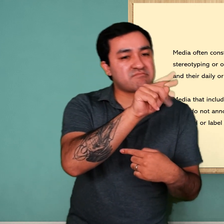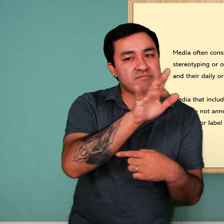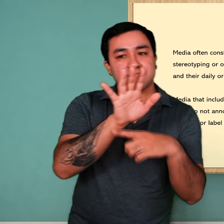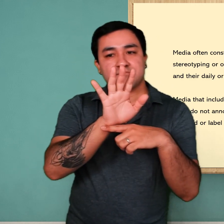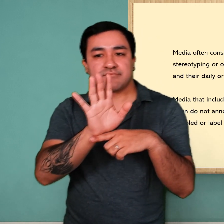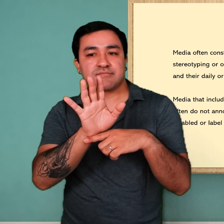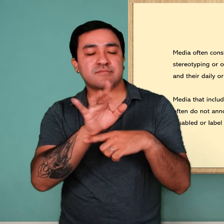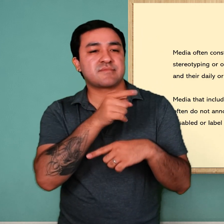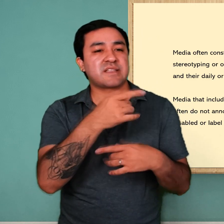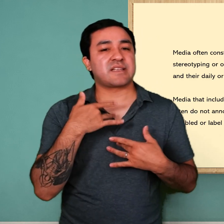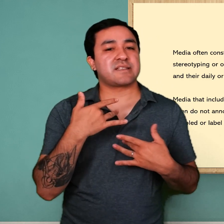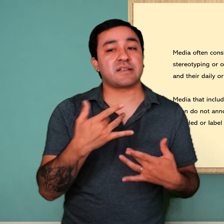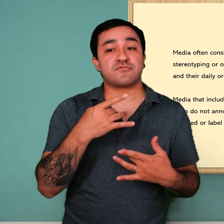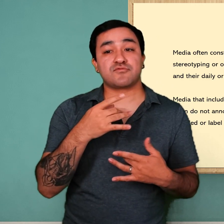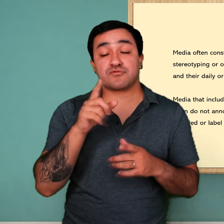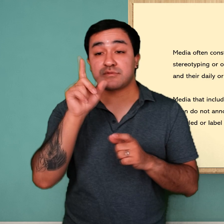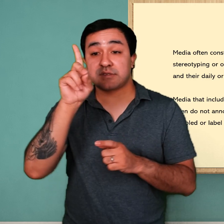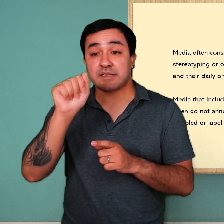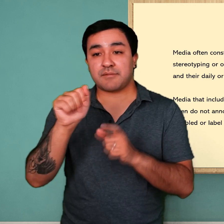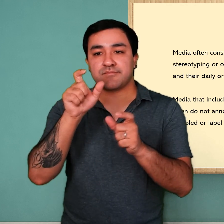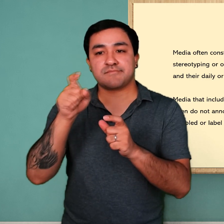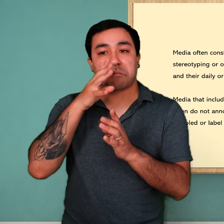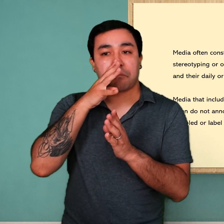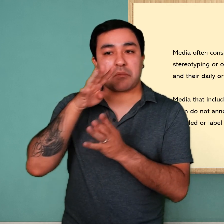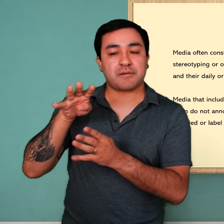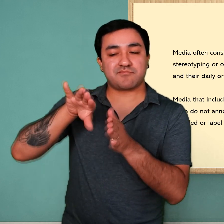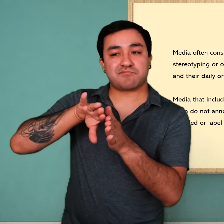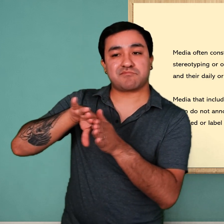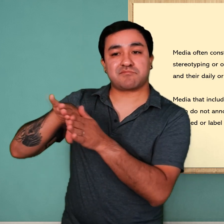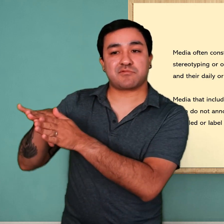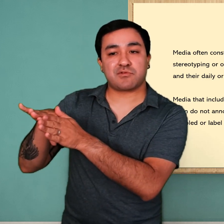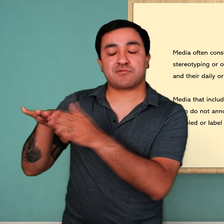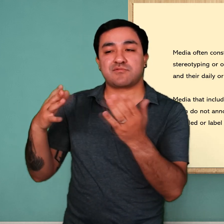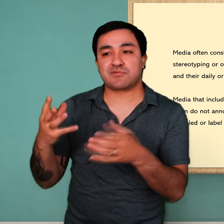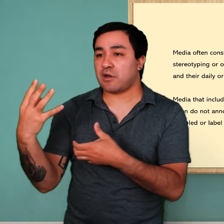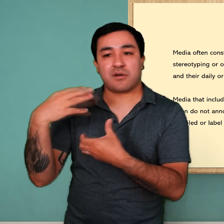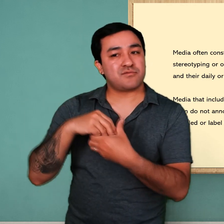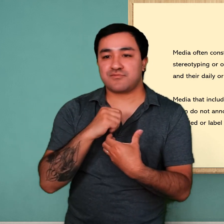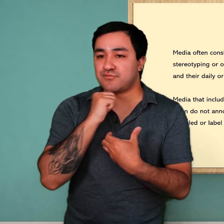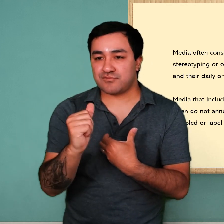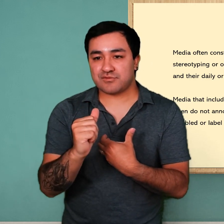Media, such as movies and television shows, often construct disability through the omission